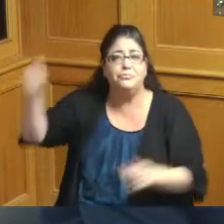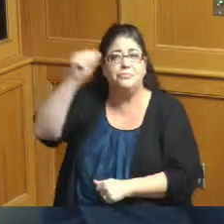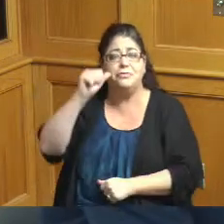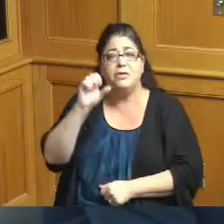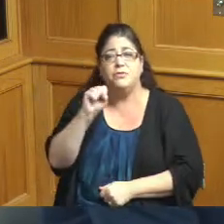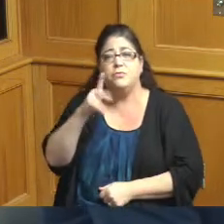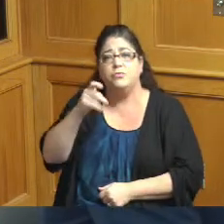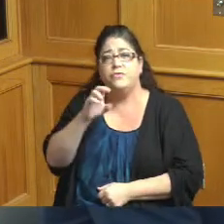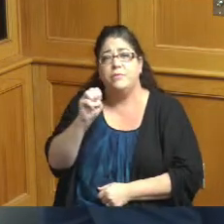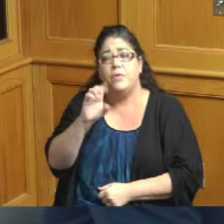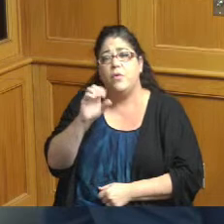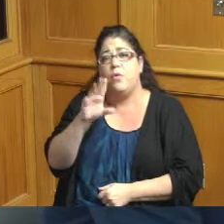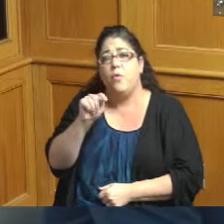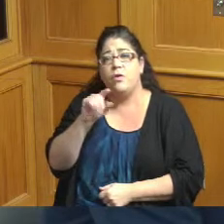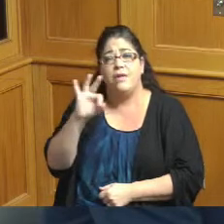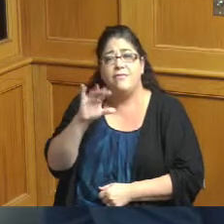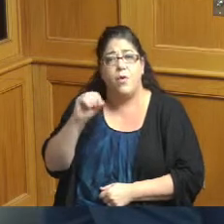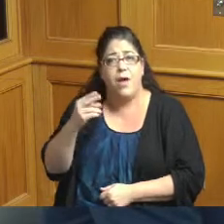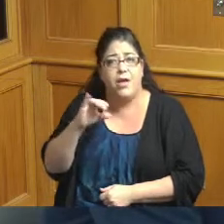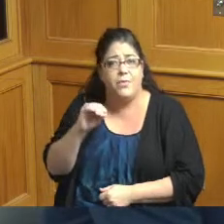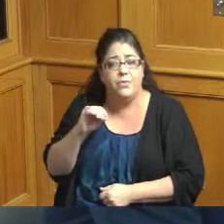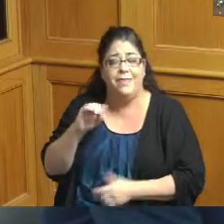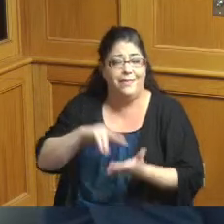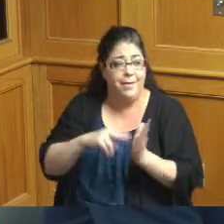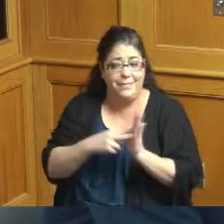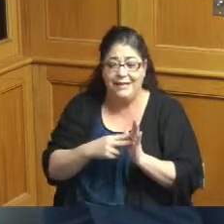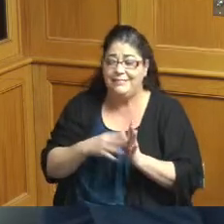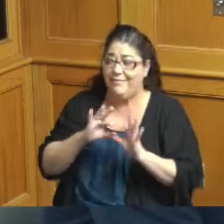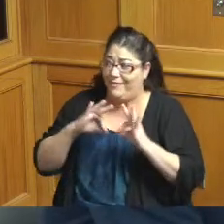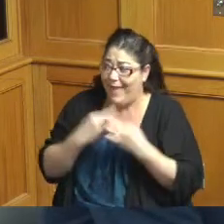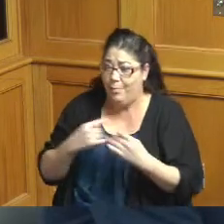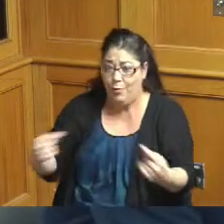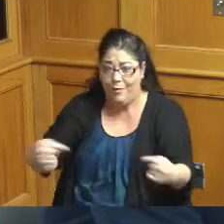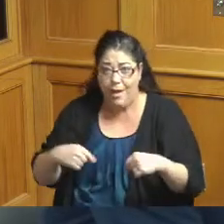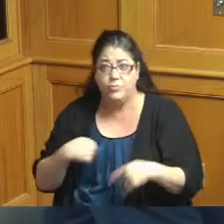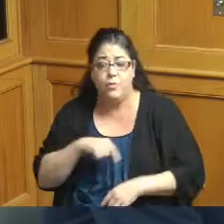these requirements are important to the families who come to us in times of crisis we're working